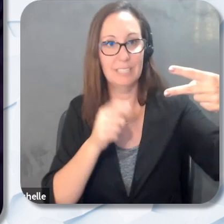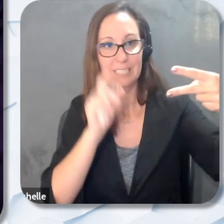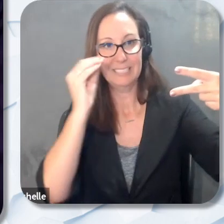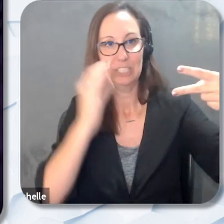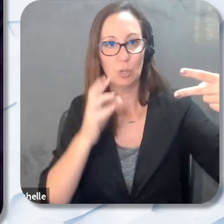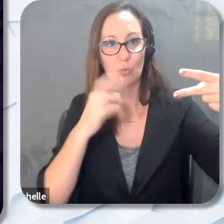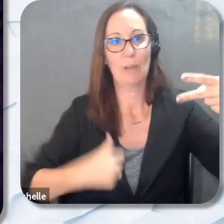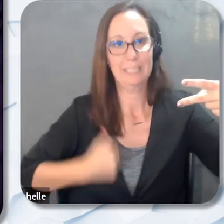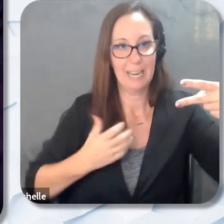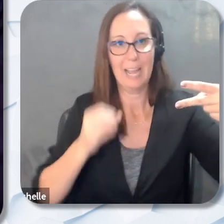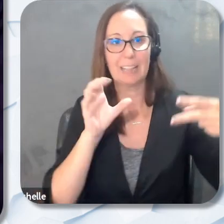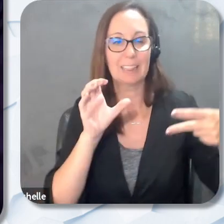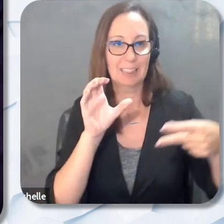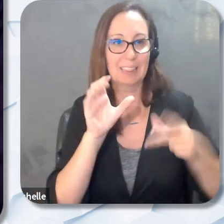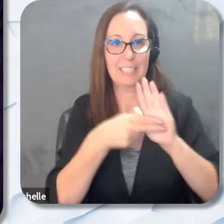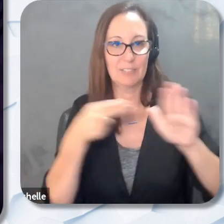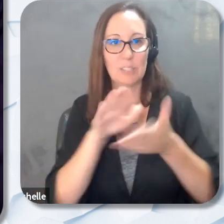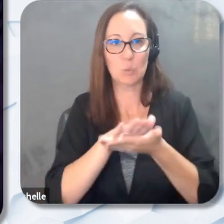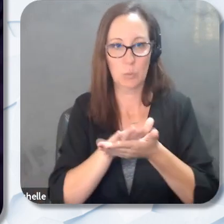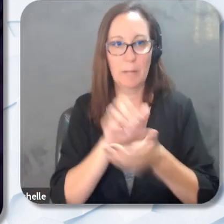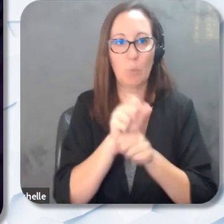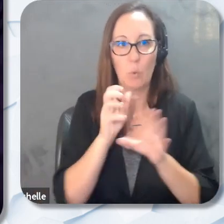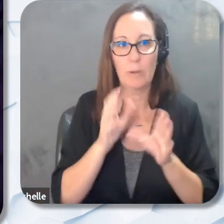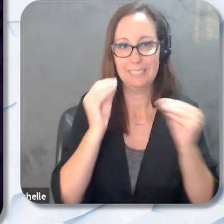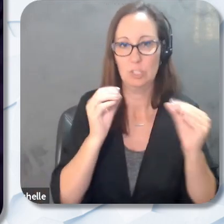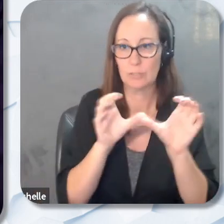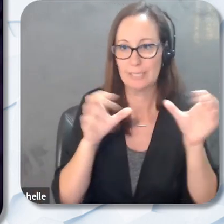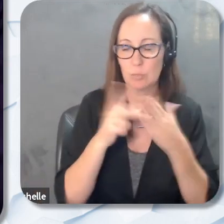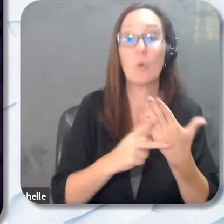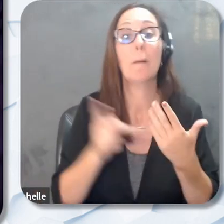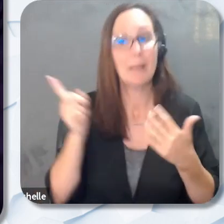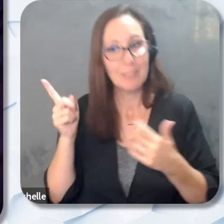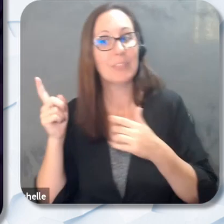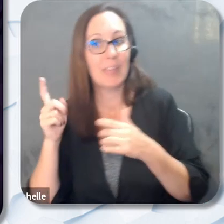teacher credentialing program that your districts can use to build the supply of early educators,